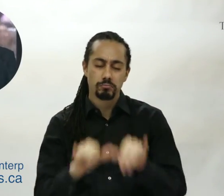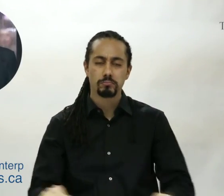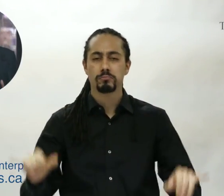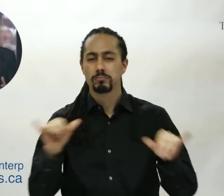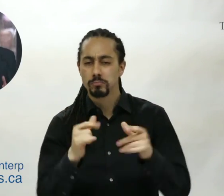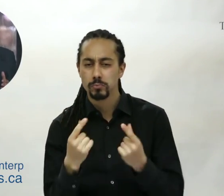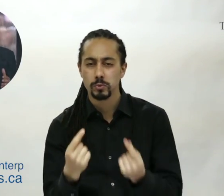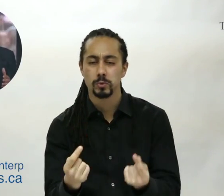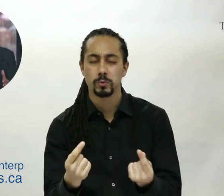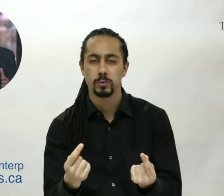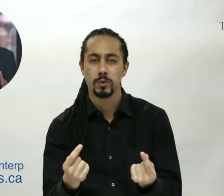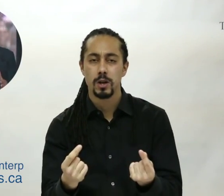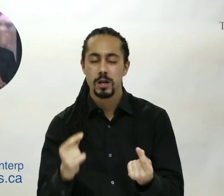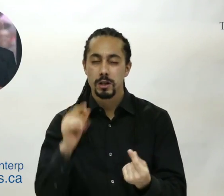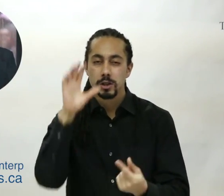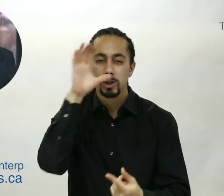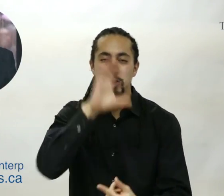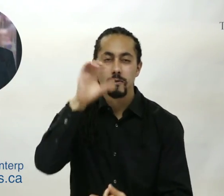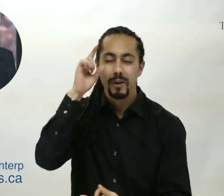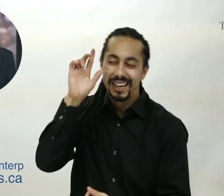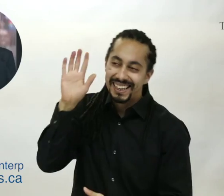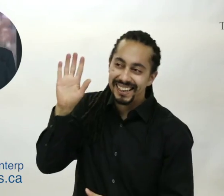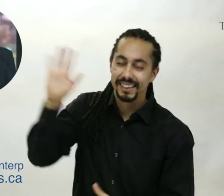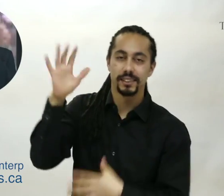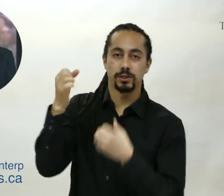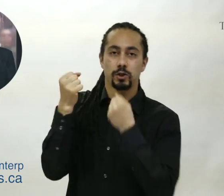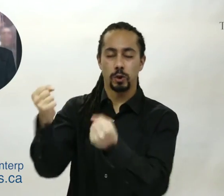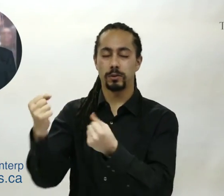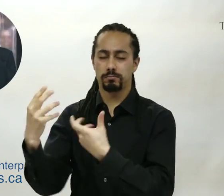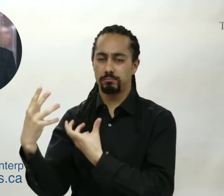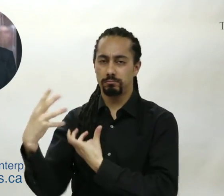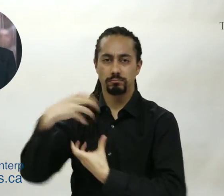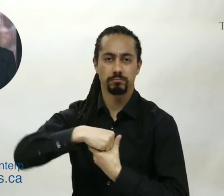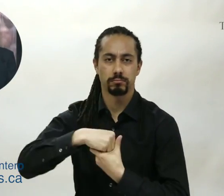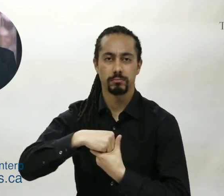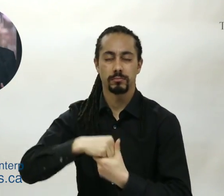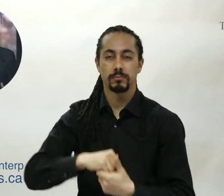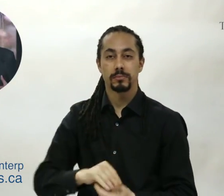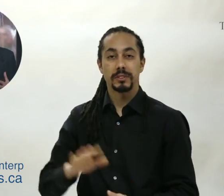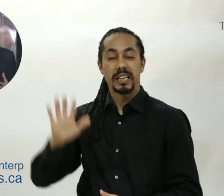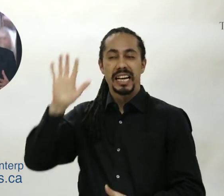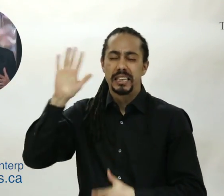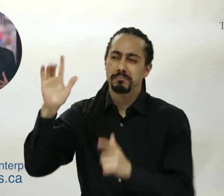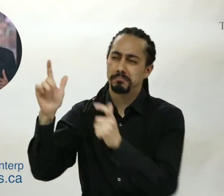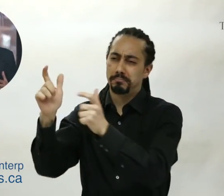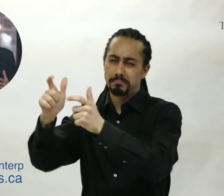let us search for his strength. Let us search for his largeness of spirit somewhere inside of ourselves.